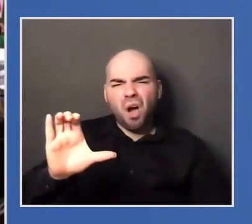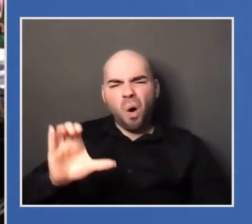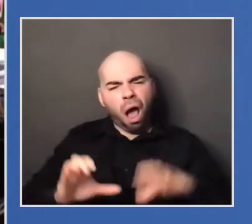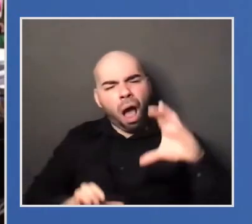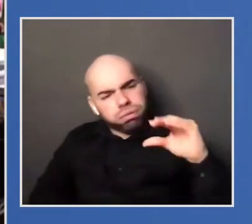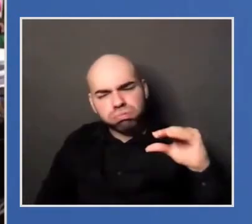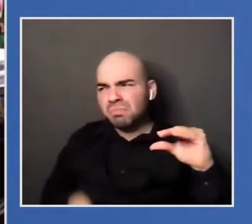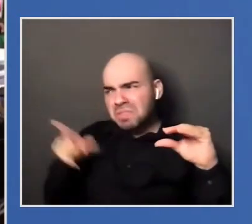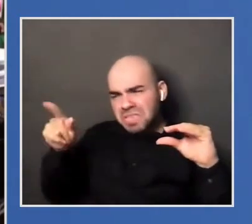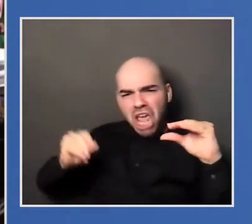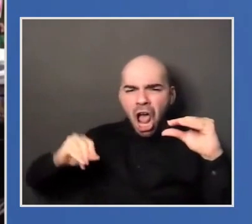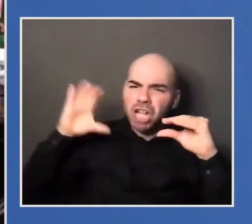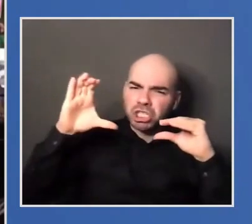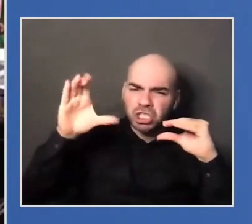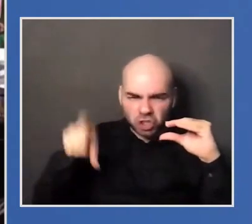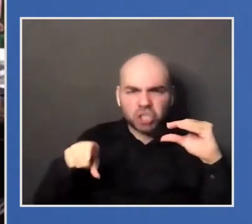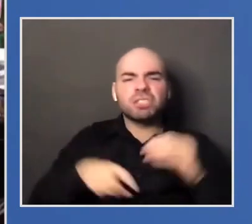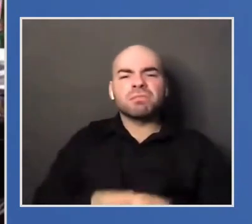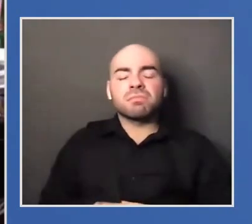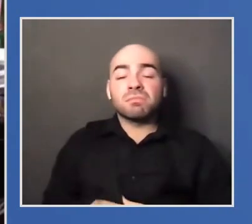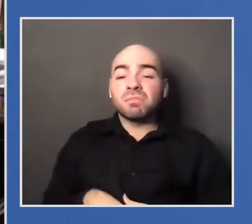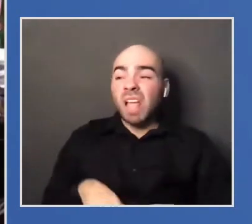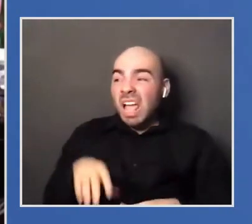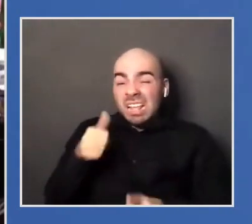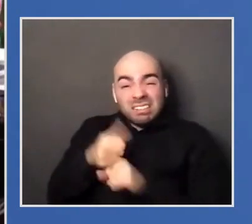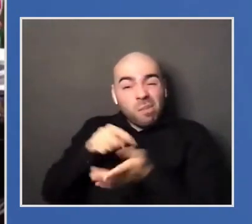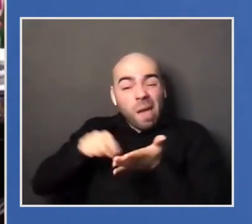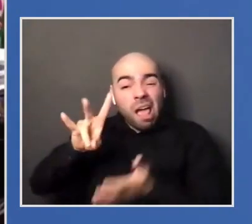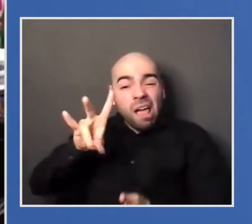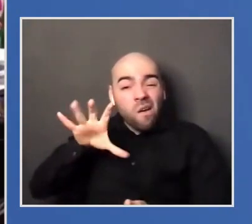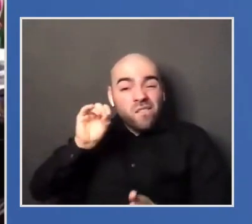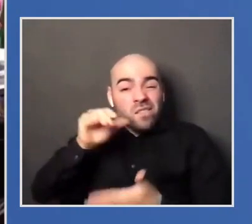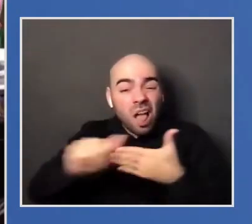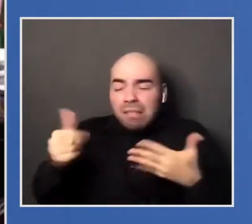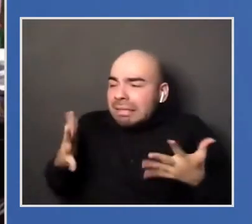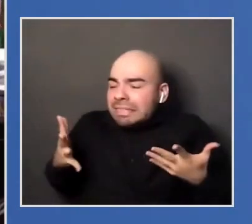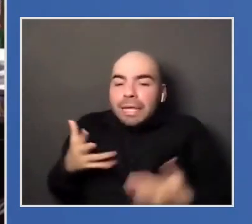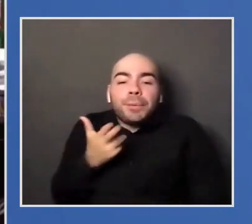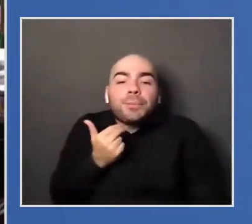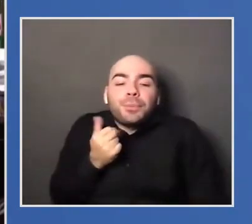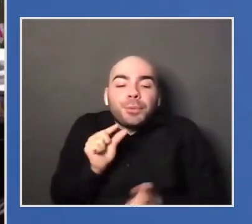, TAKE BACK OUR DEMOCRACY. WE CAN DO THIS.